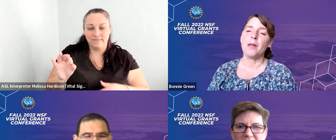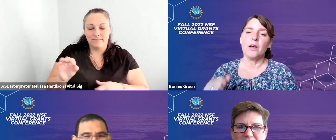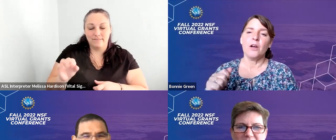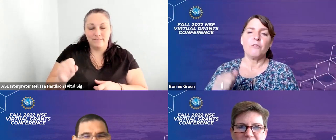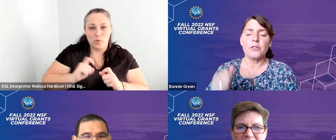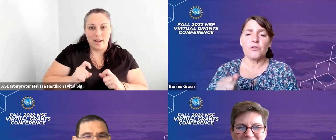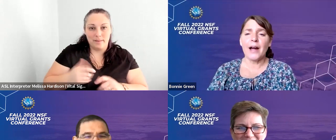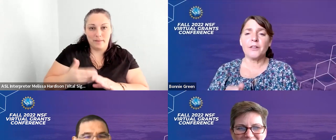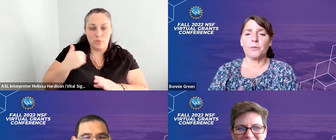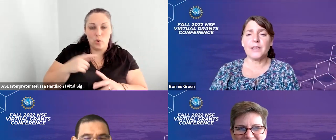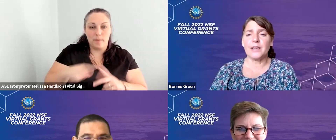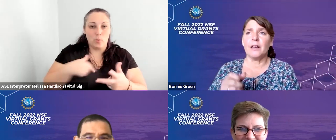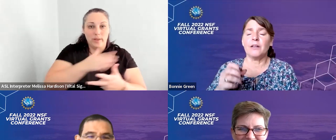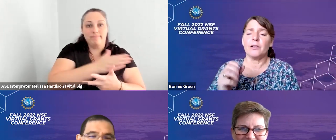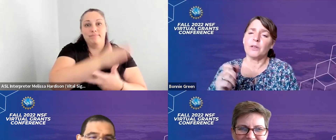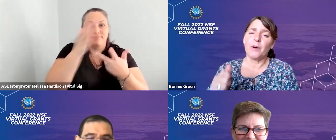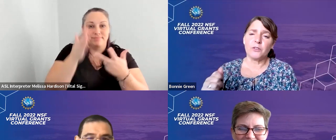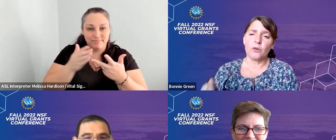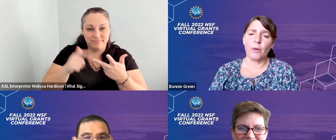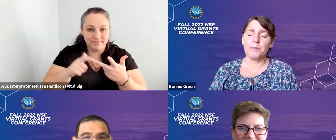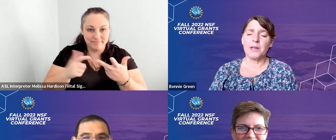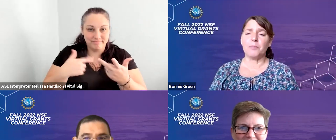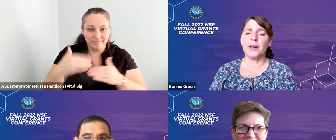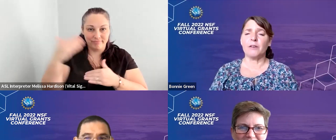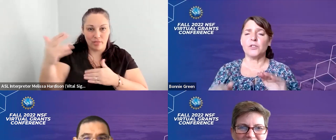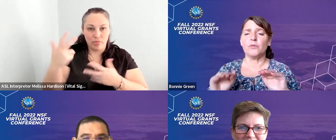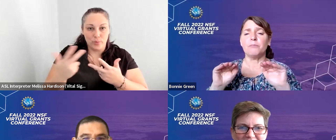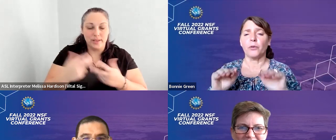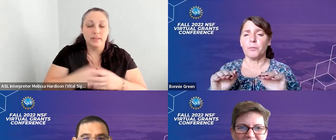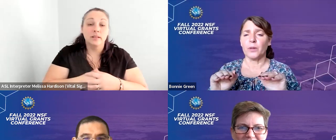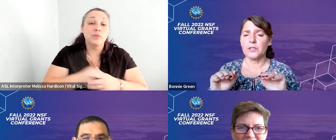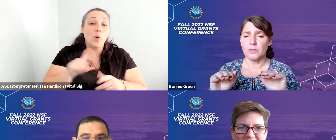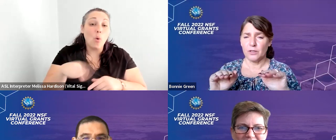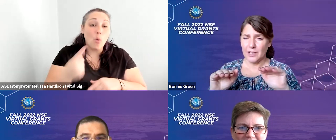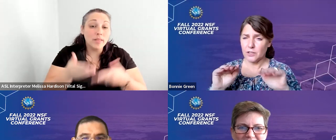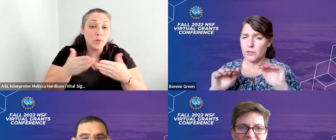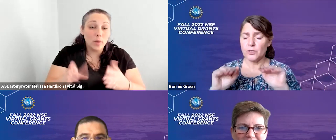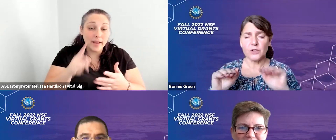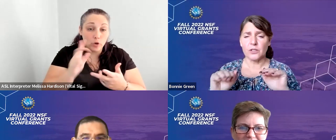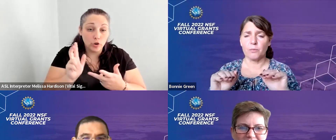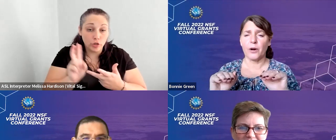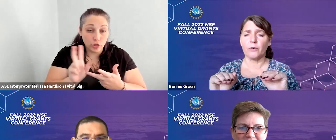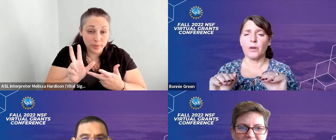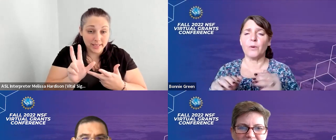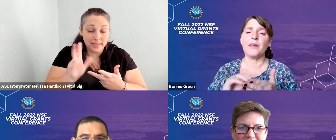For the Track 3, the only way that you're going to be competitive is you need multiple institutions that you're partnering with,